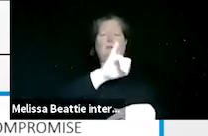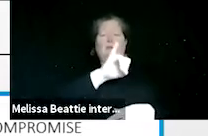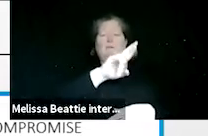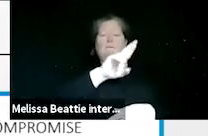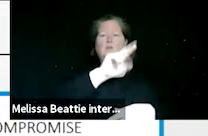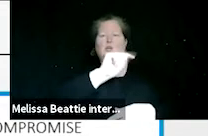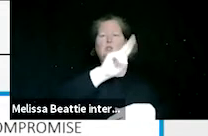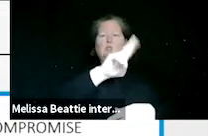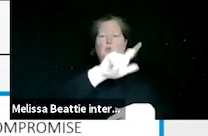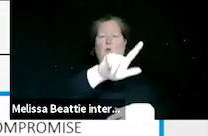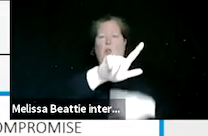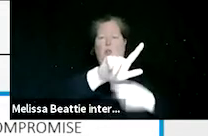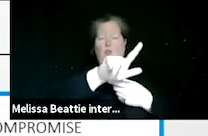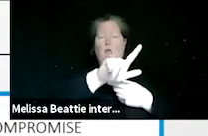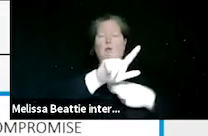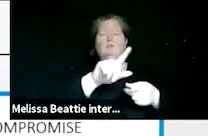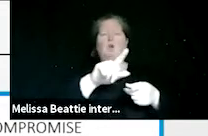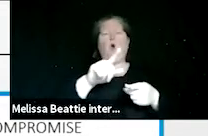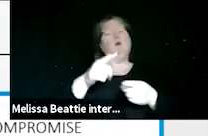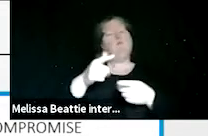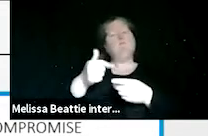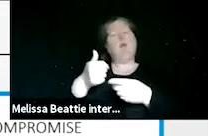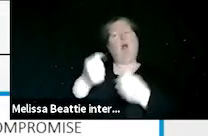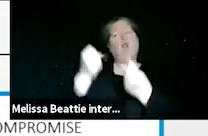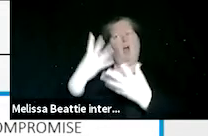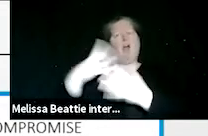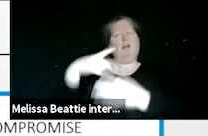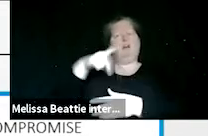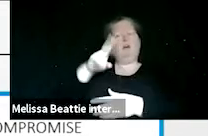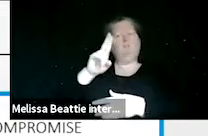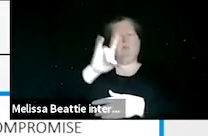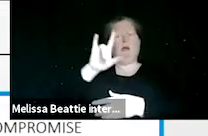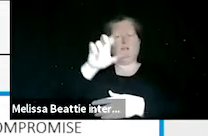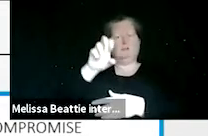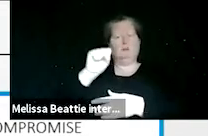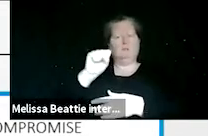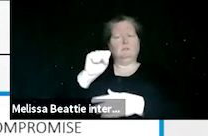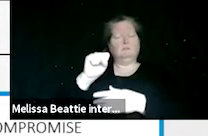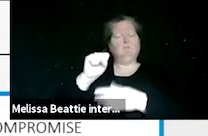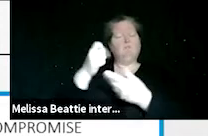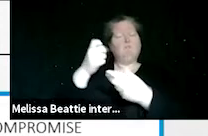but we're able to offer the escape room through zoom Ben Woelk: The cohorts for 25 students we broke them